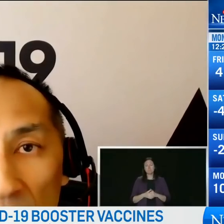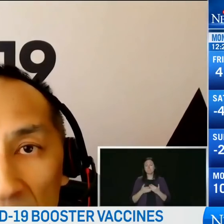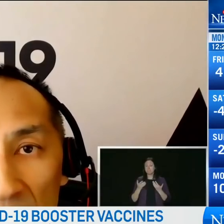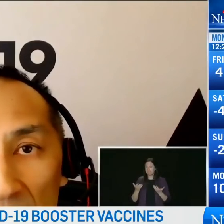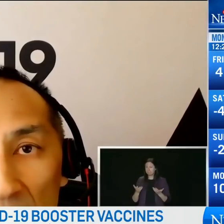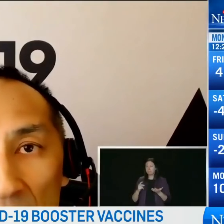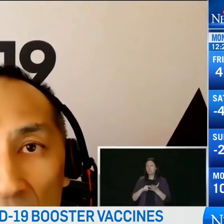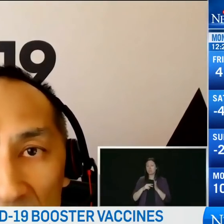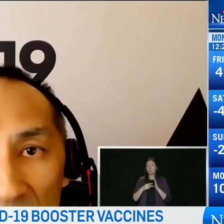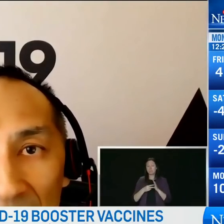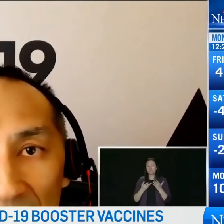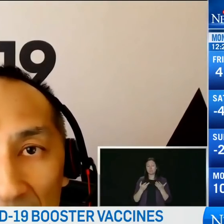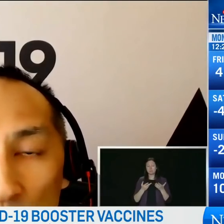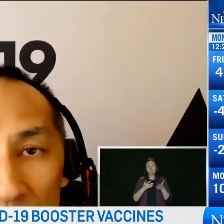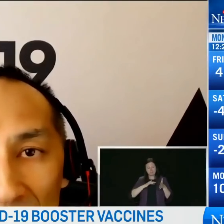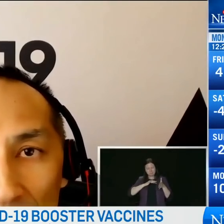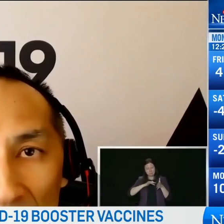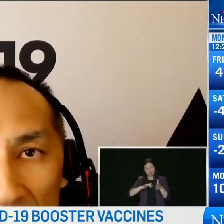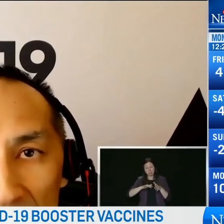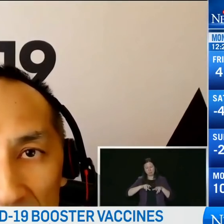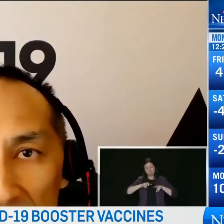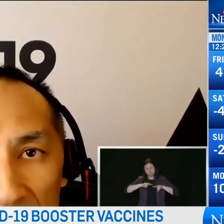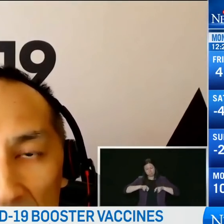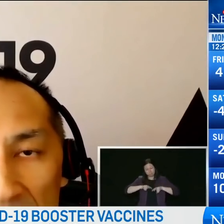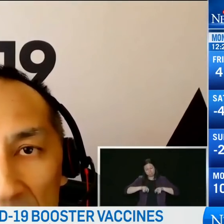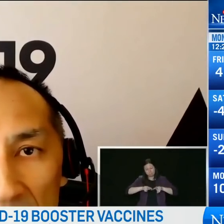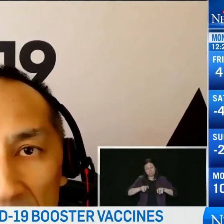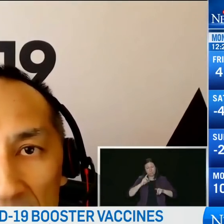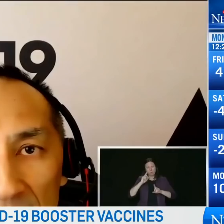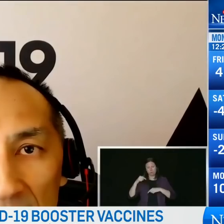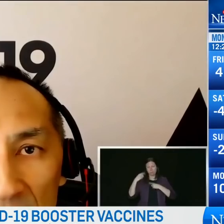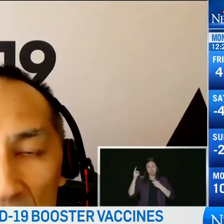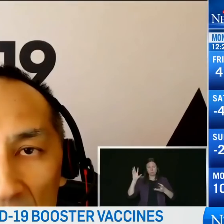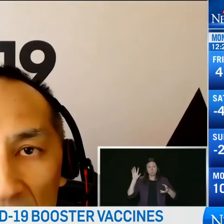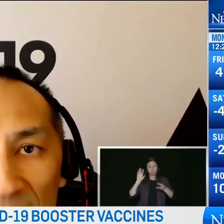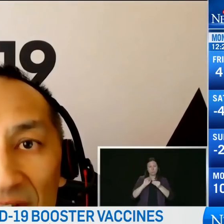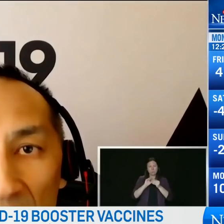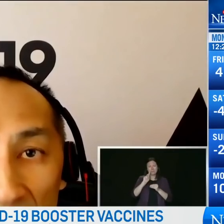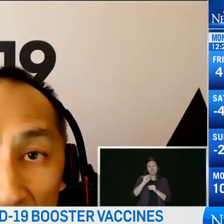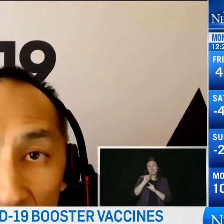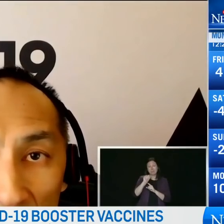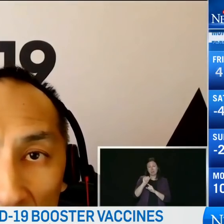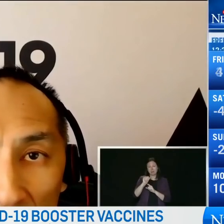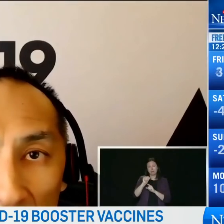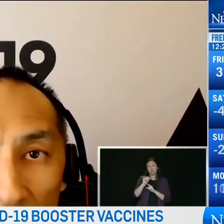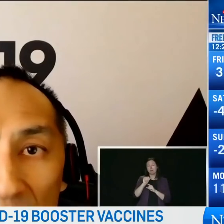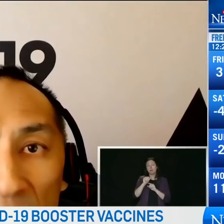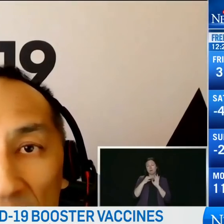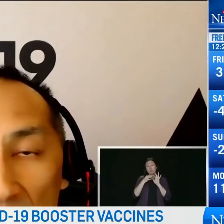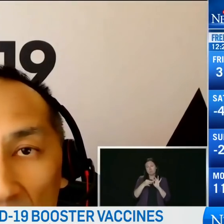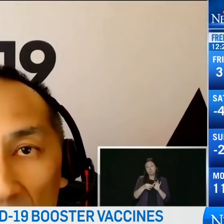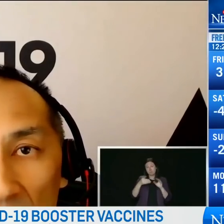PROTECTION MEASURES.